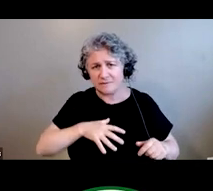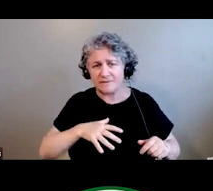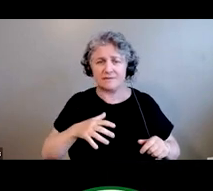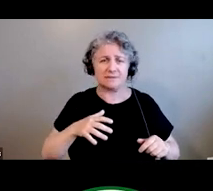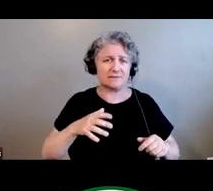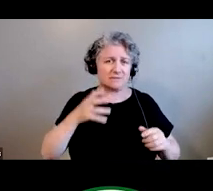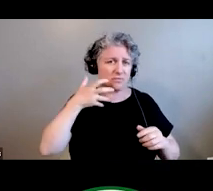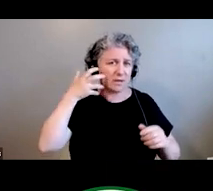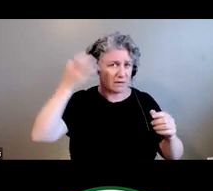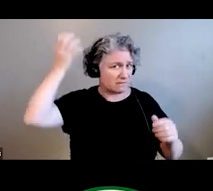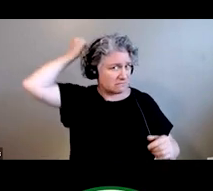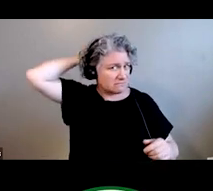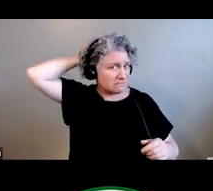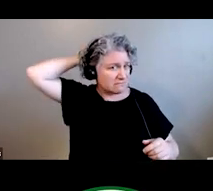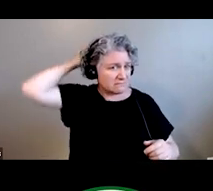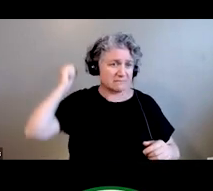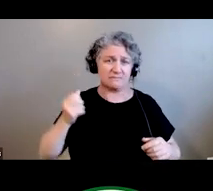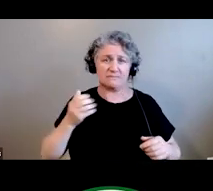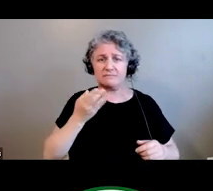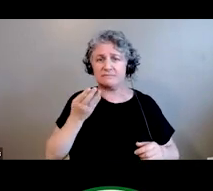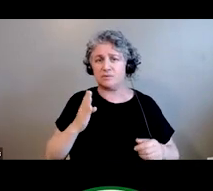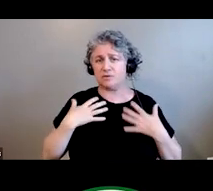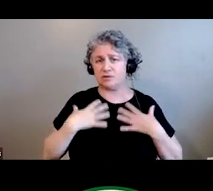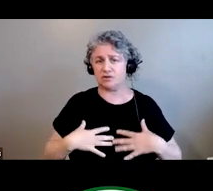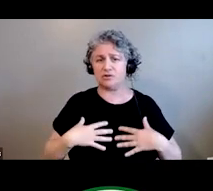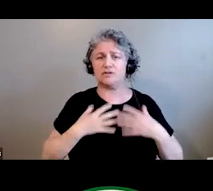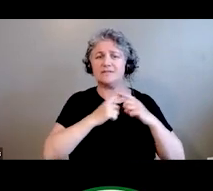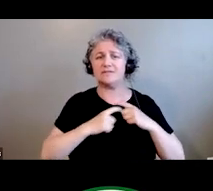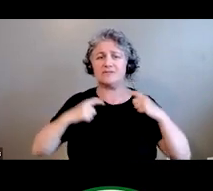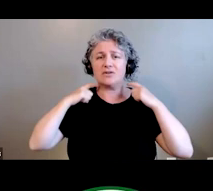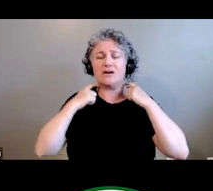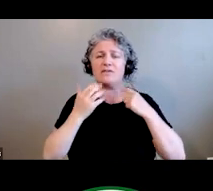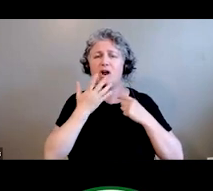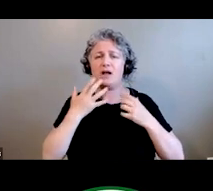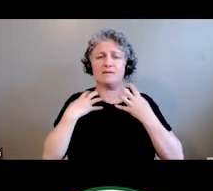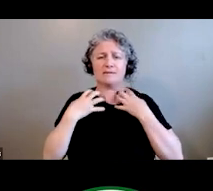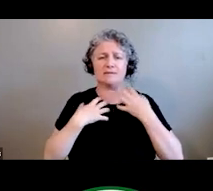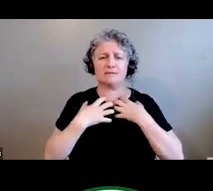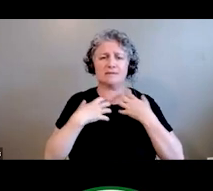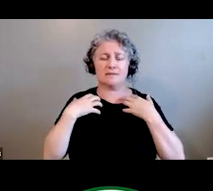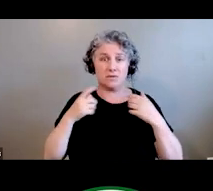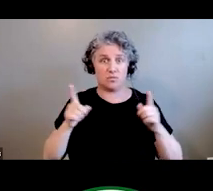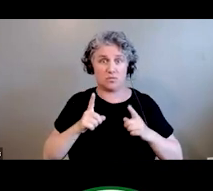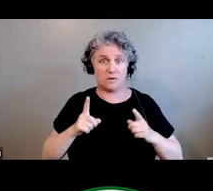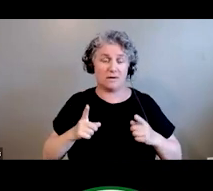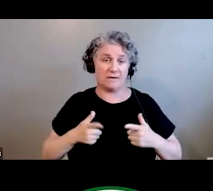the treaty territory of the Mississauga, the credit. As well as the traditional territory of many First Nations, including an Hchnaby Chippewa,